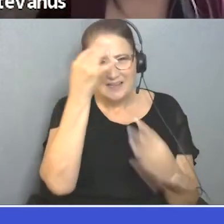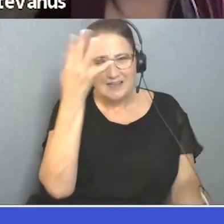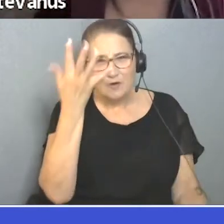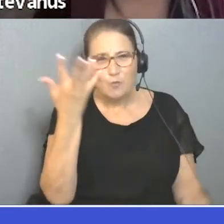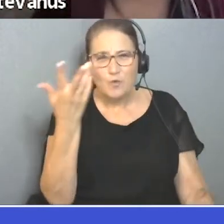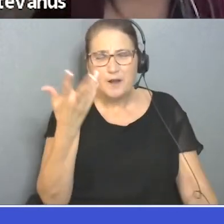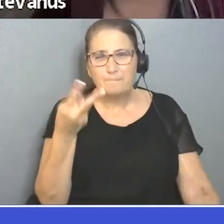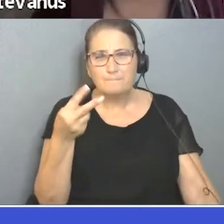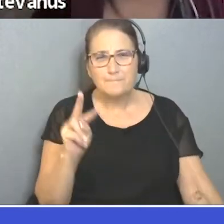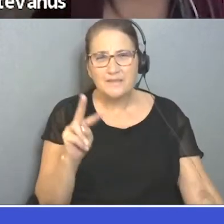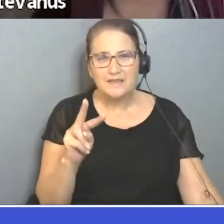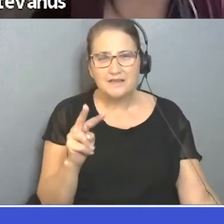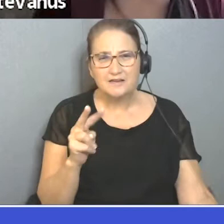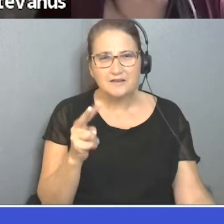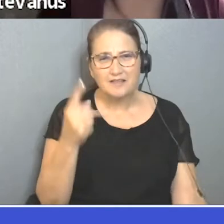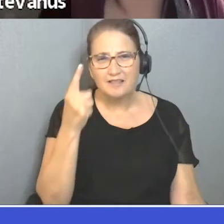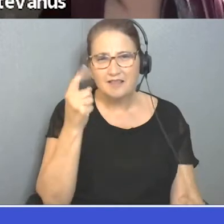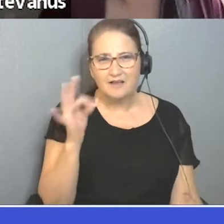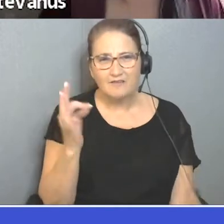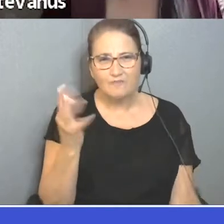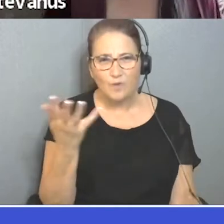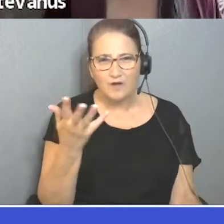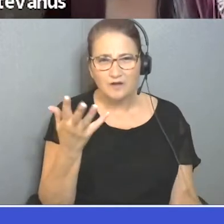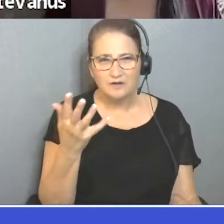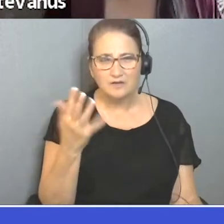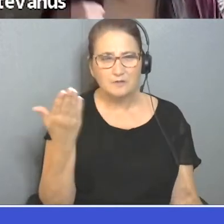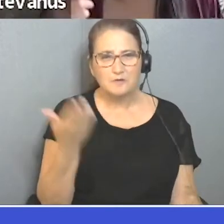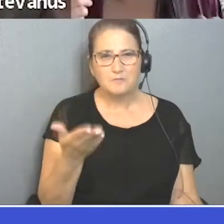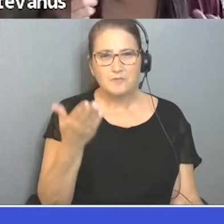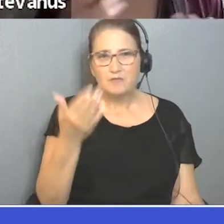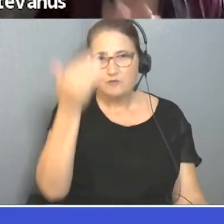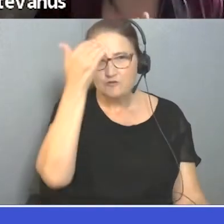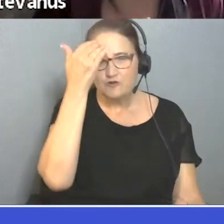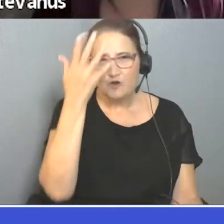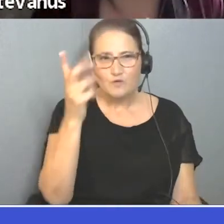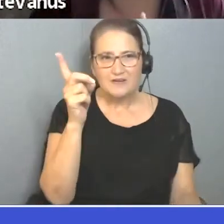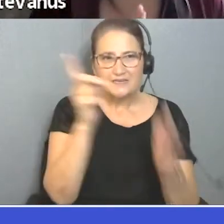it mean, like what comes to mind? We may be familiar